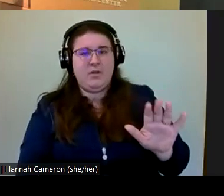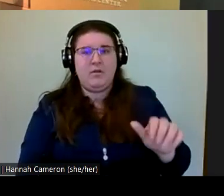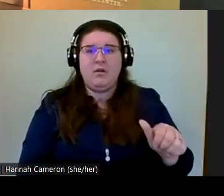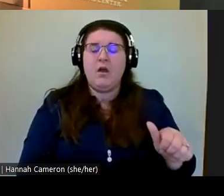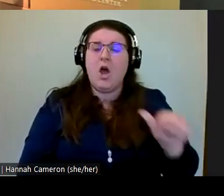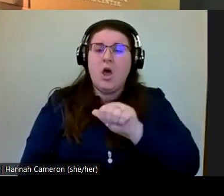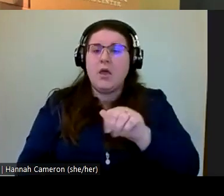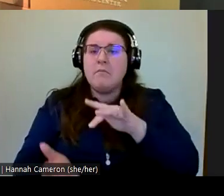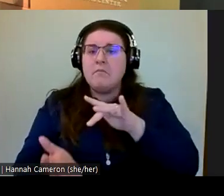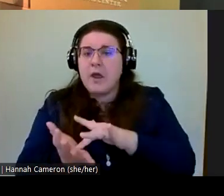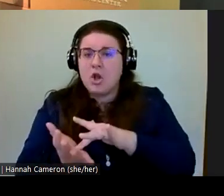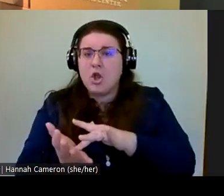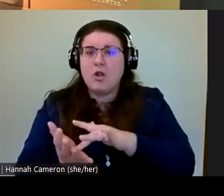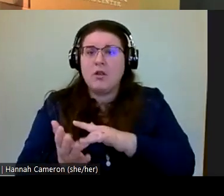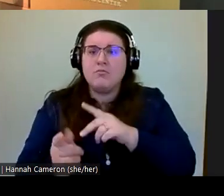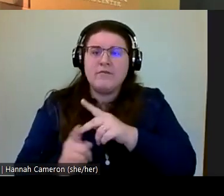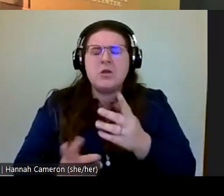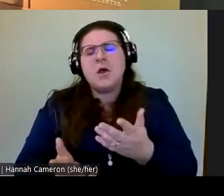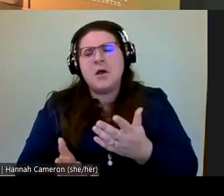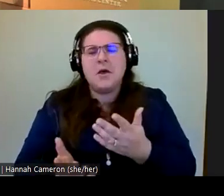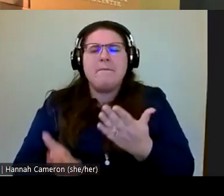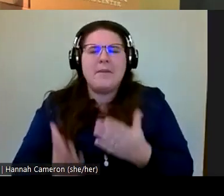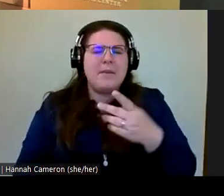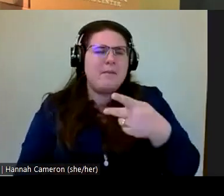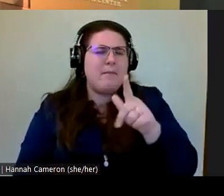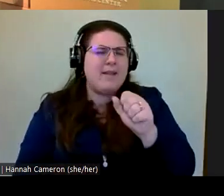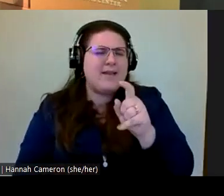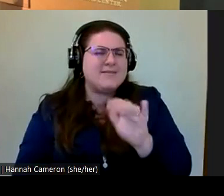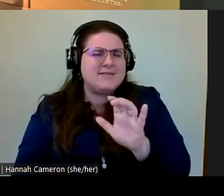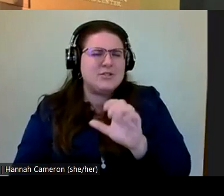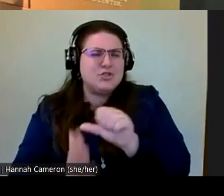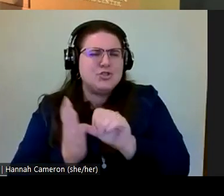maybe plastic surgents maybe cosmetic surgents but uh you know most everybody takes people with